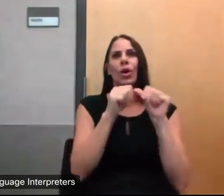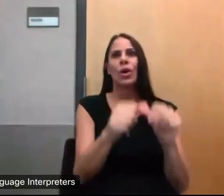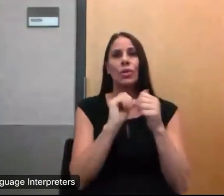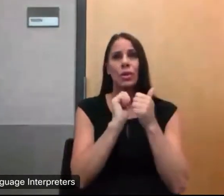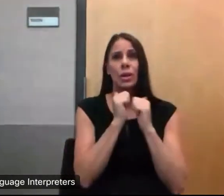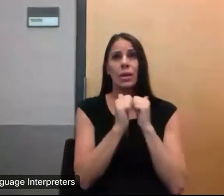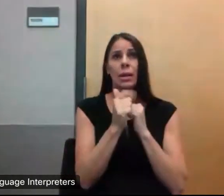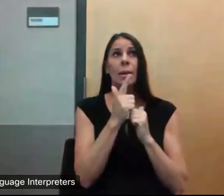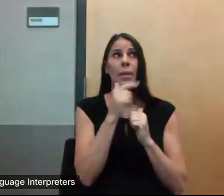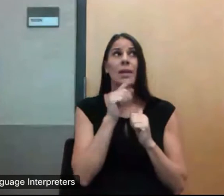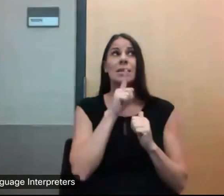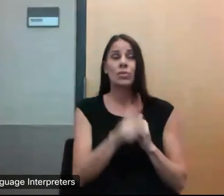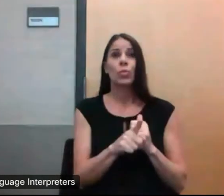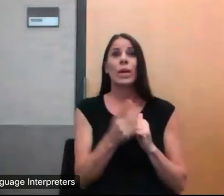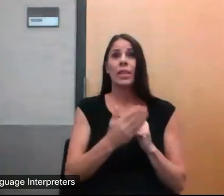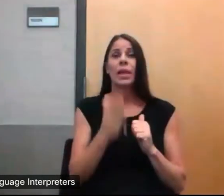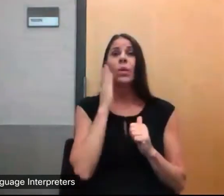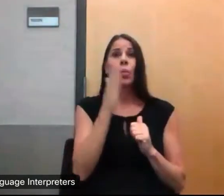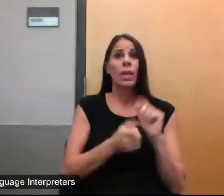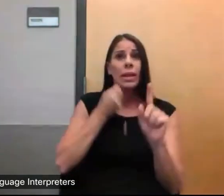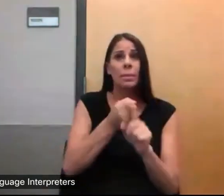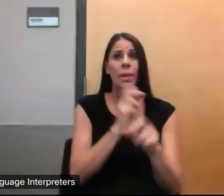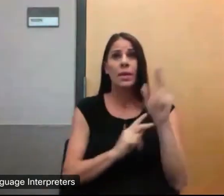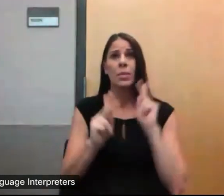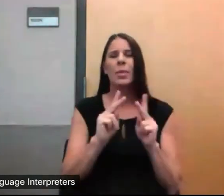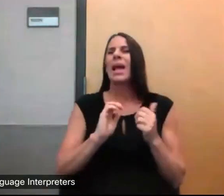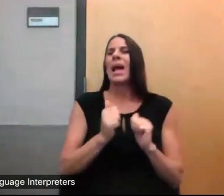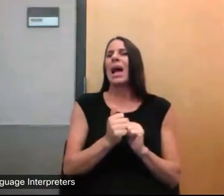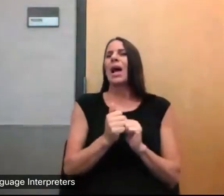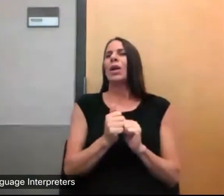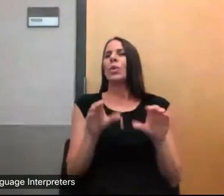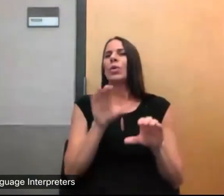thing, it's going to impact people and not squander those dollars because other otherwise